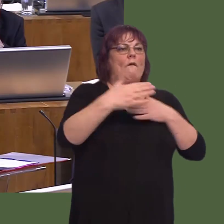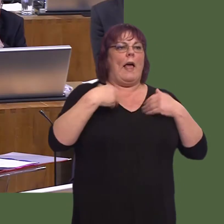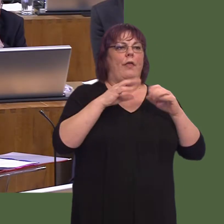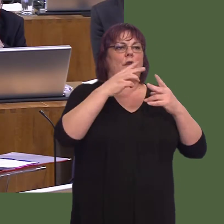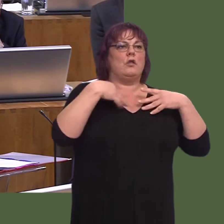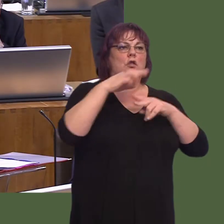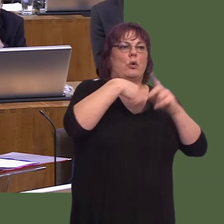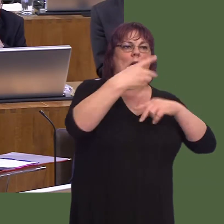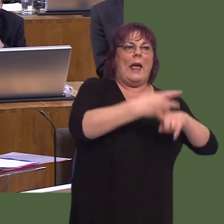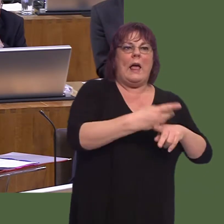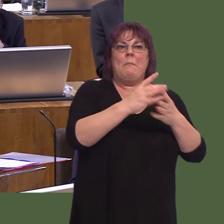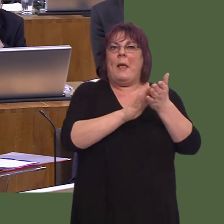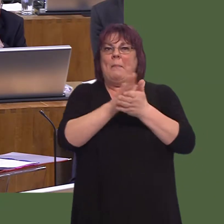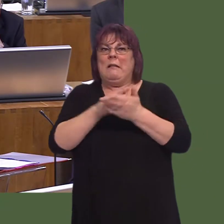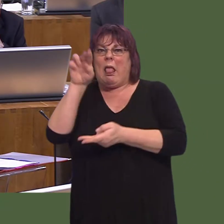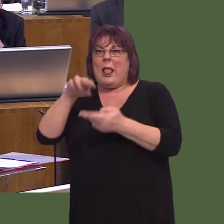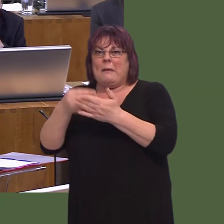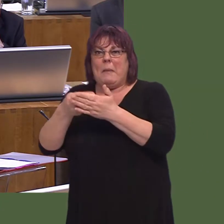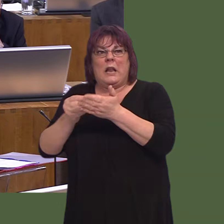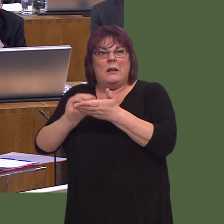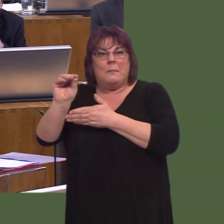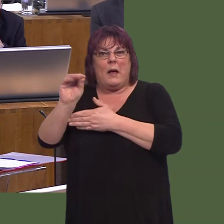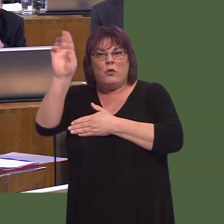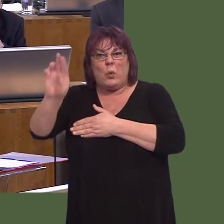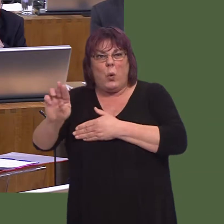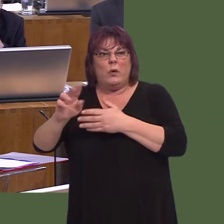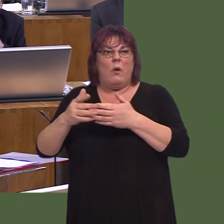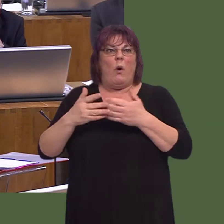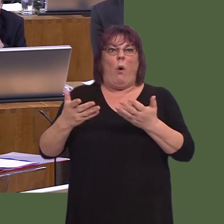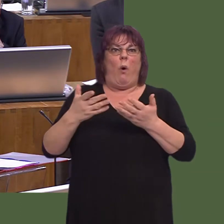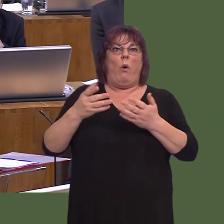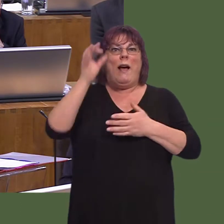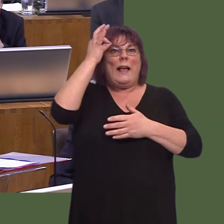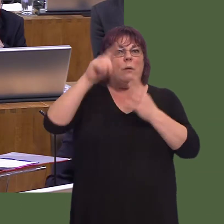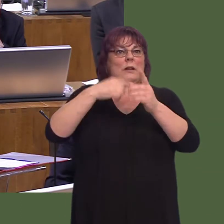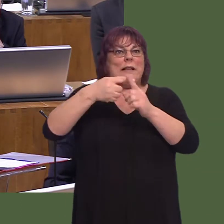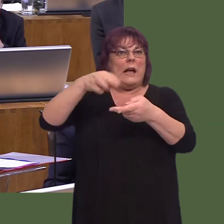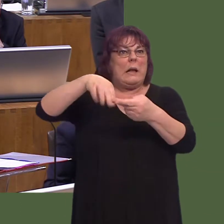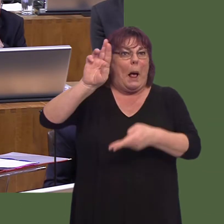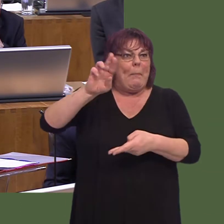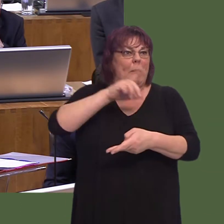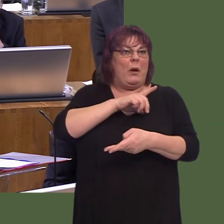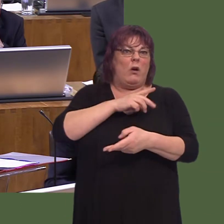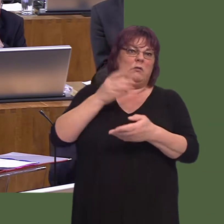Where are we going to take it from? Schools? Because that's the only place we can go. Put the council tax up? Because that's what will happen if we take money away from local government.